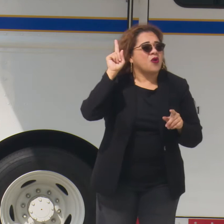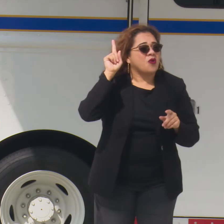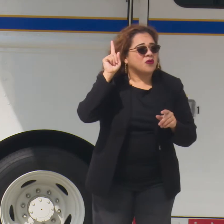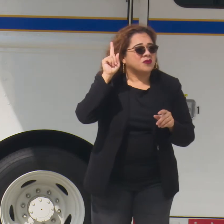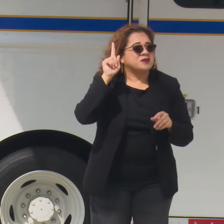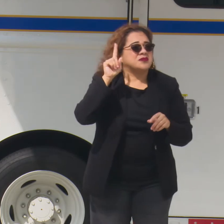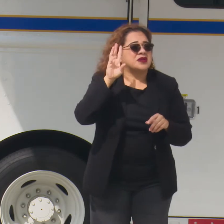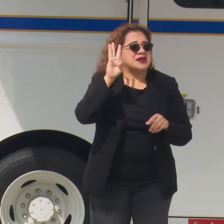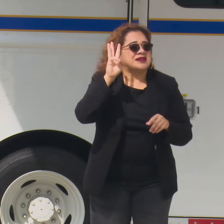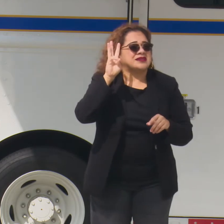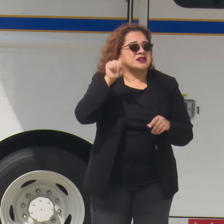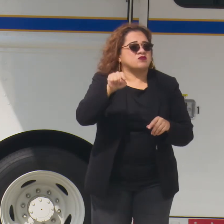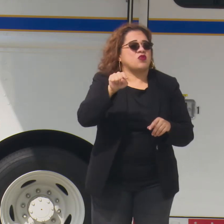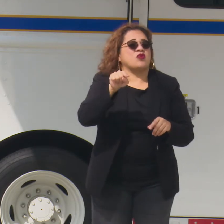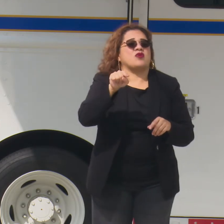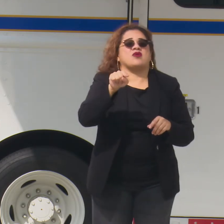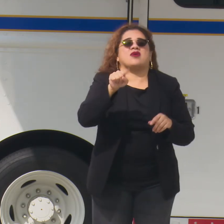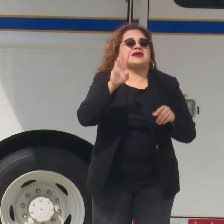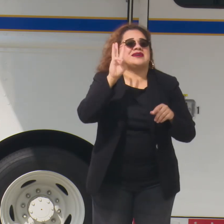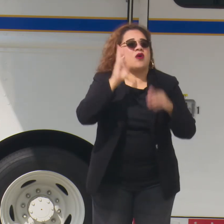lost 6,353